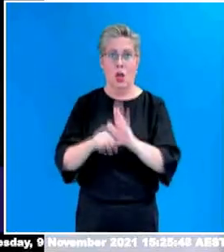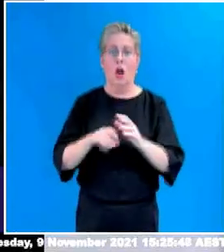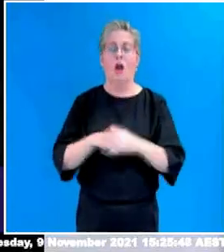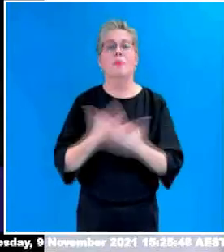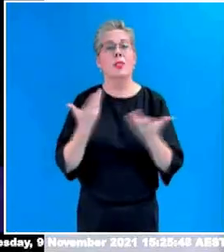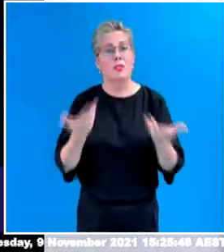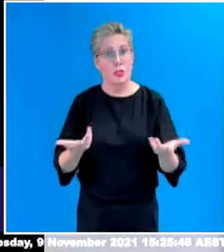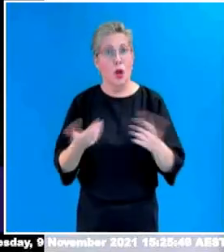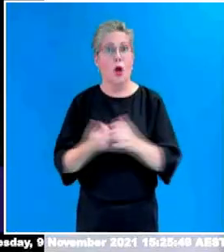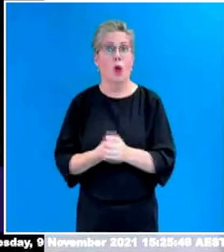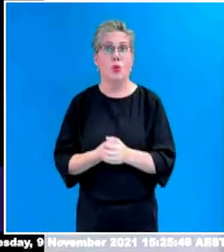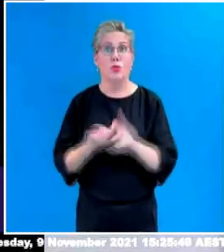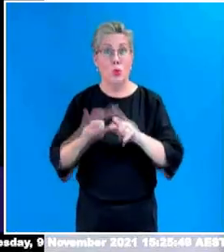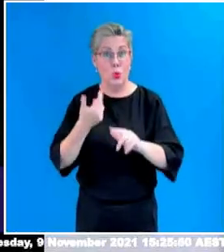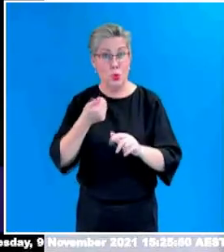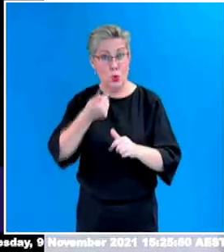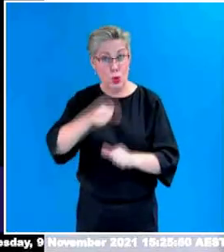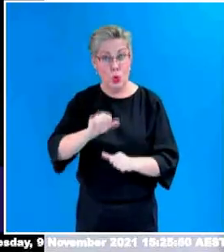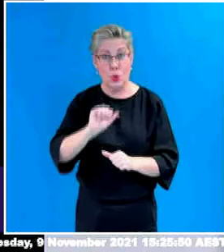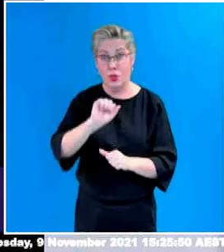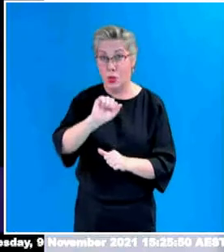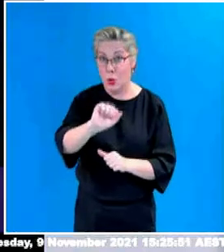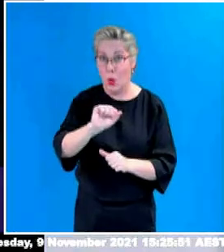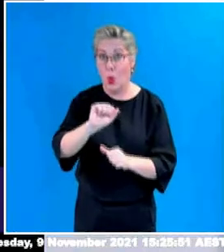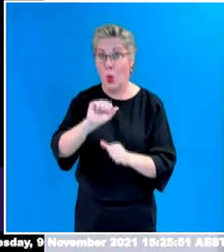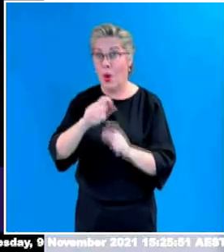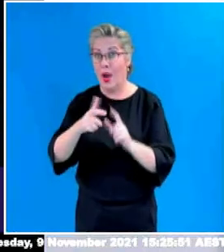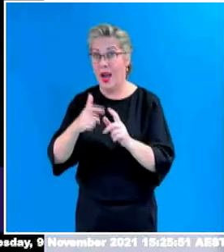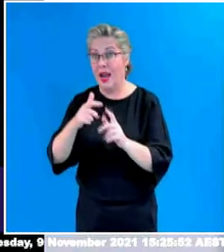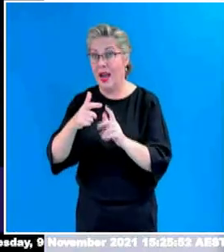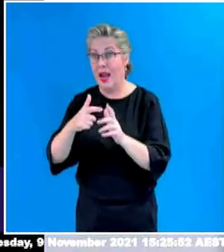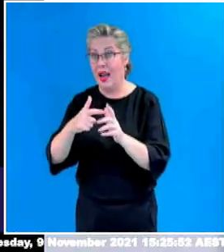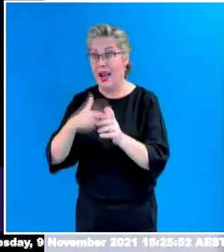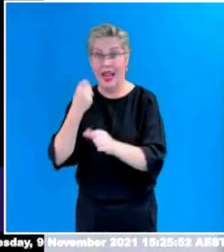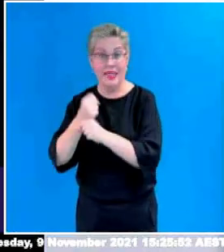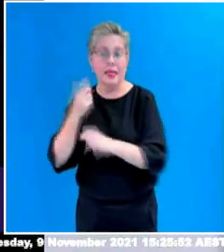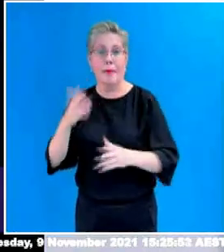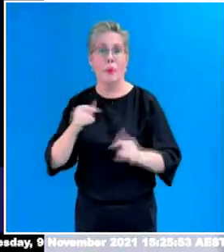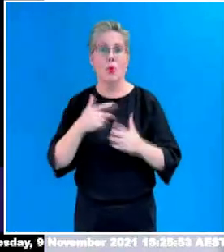Ms Robertson's example, both a Sex Discrimination Act complaint and a